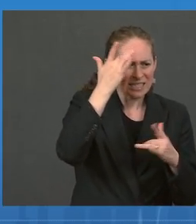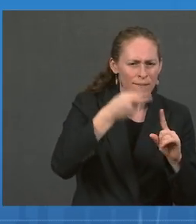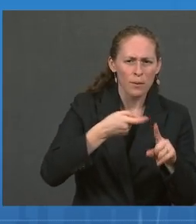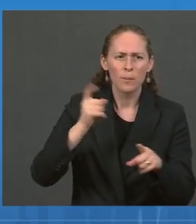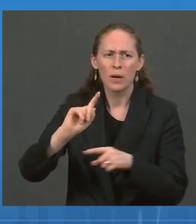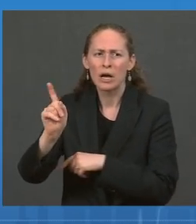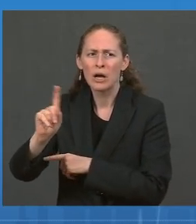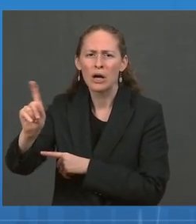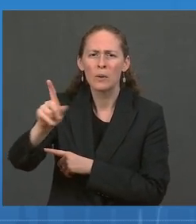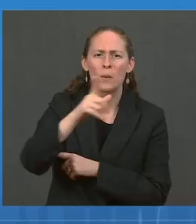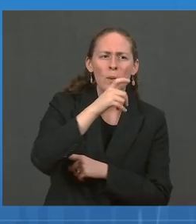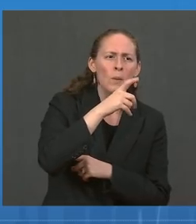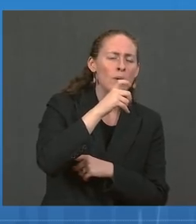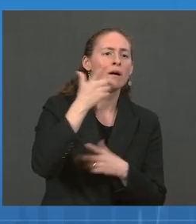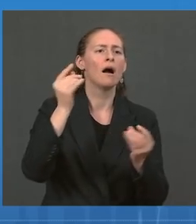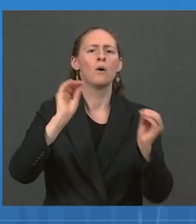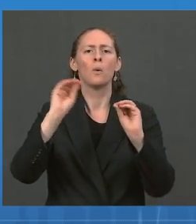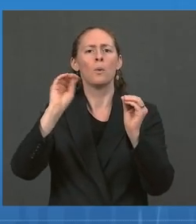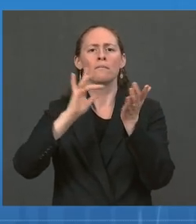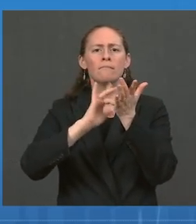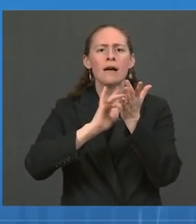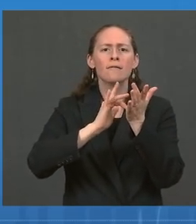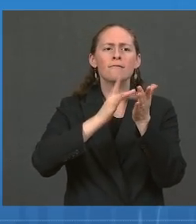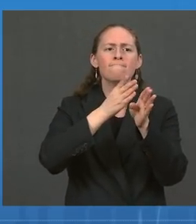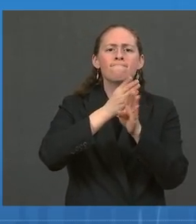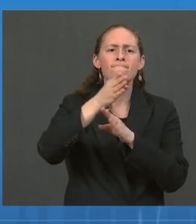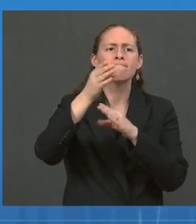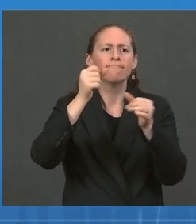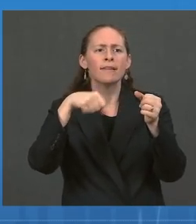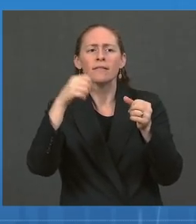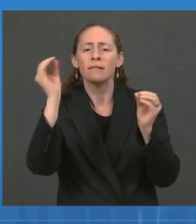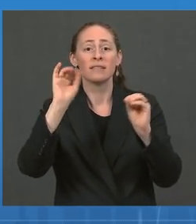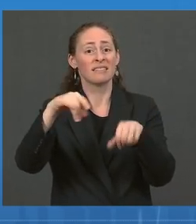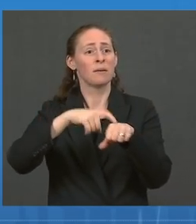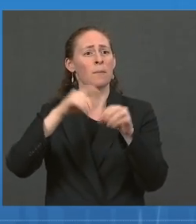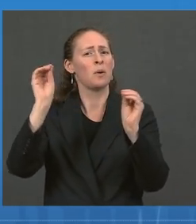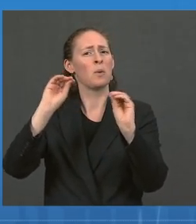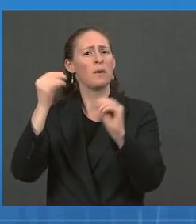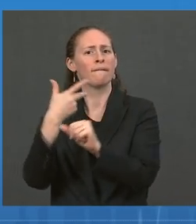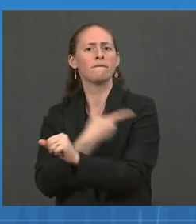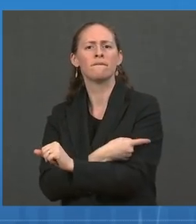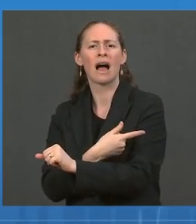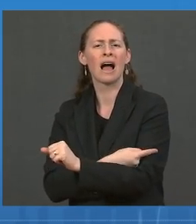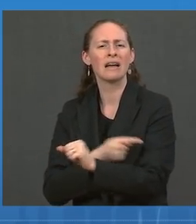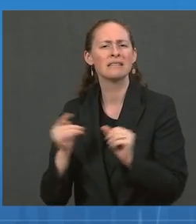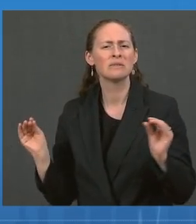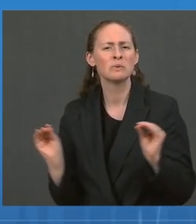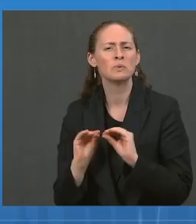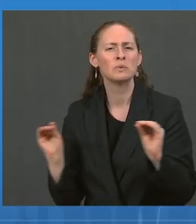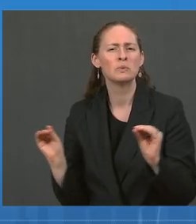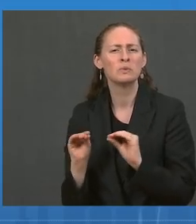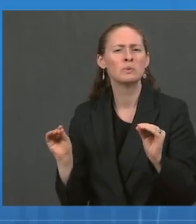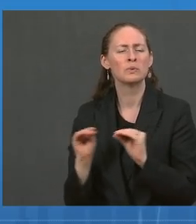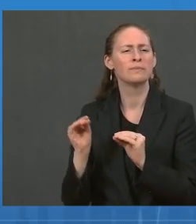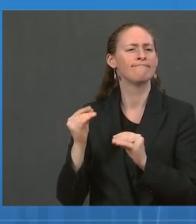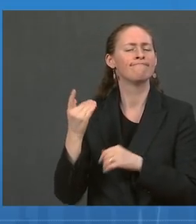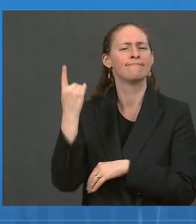Namely, they did not have any vaccine. So what we decided to do -- my colleagues and I --